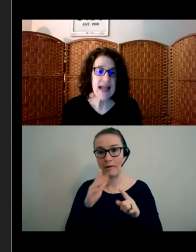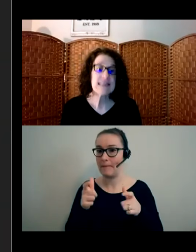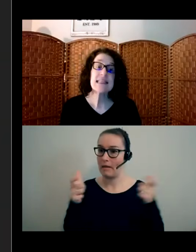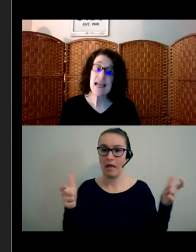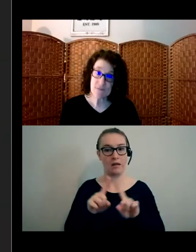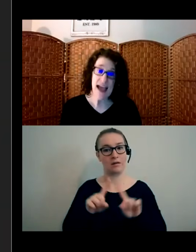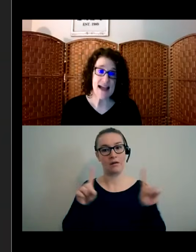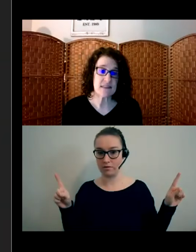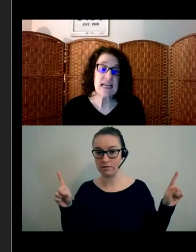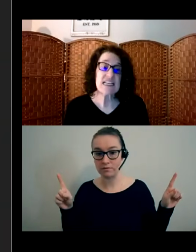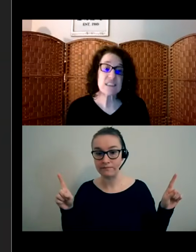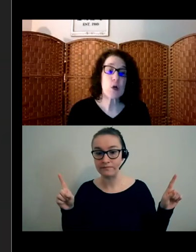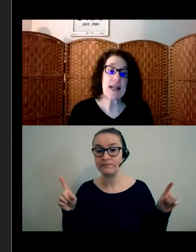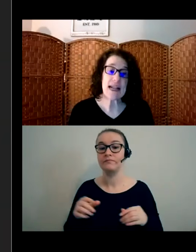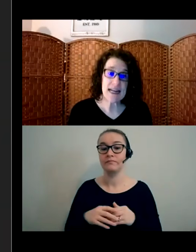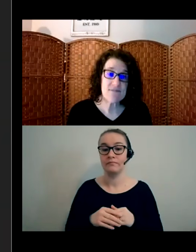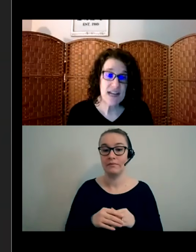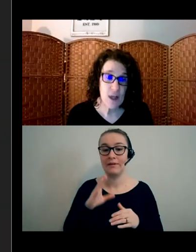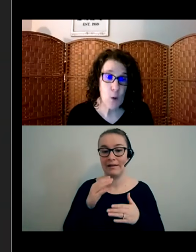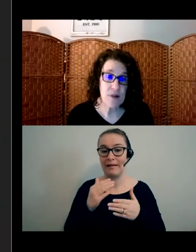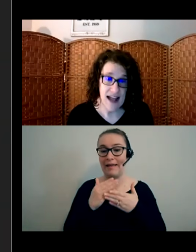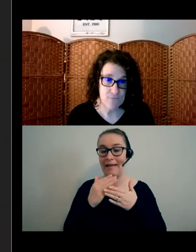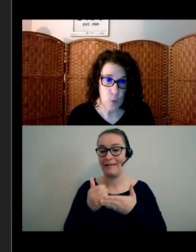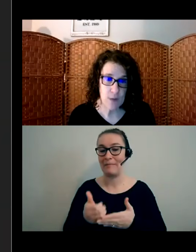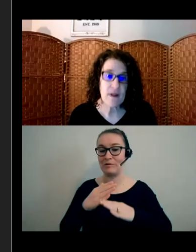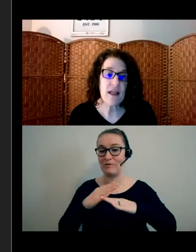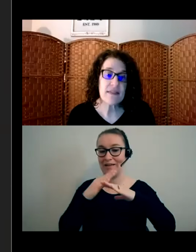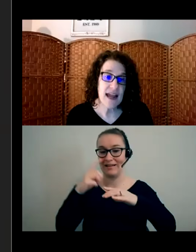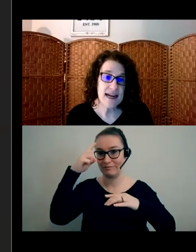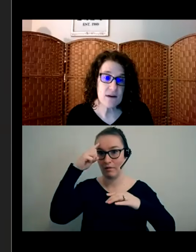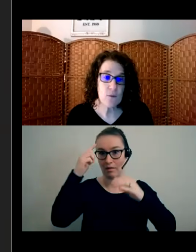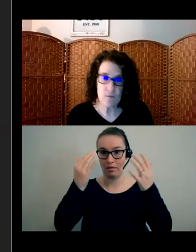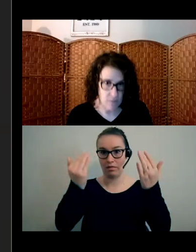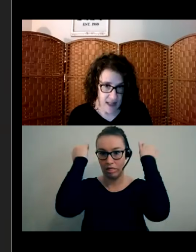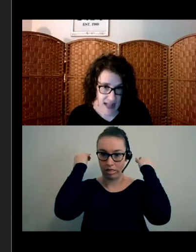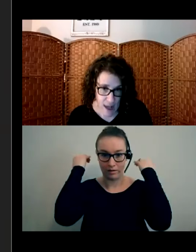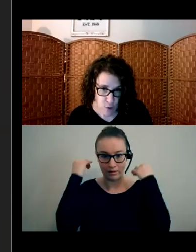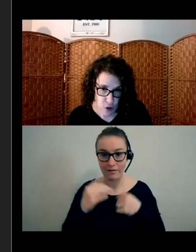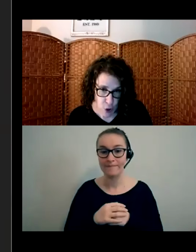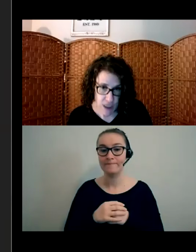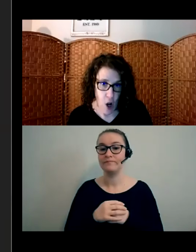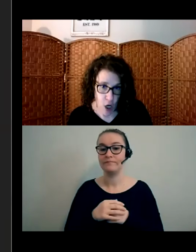And Dave asks "is there any video platform that allows turning on